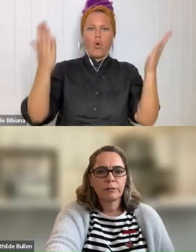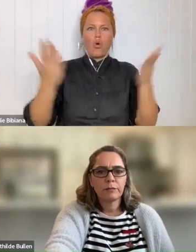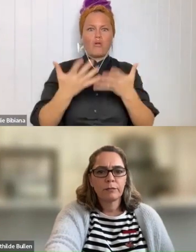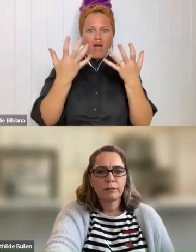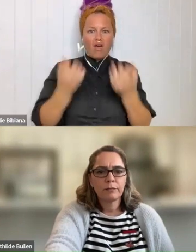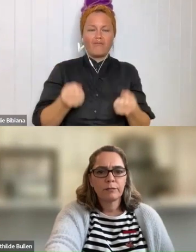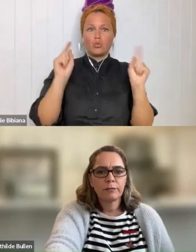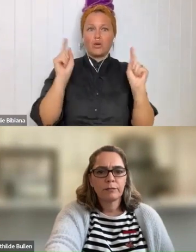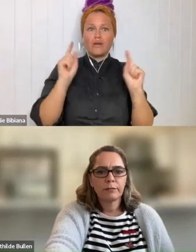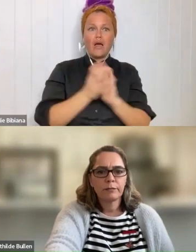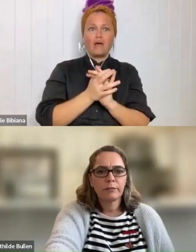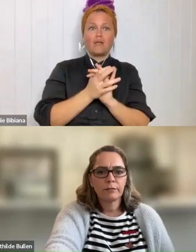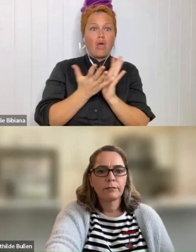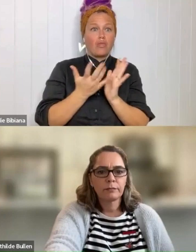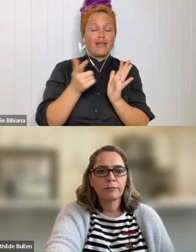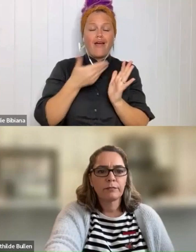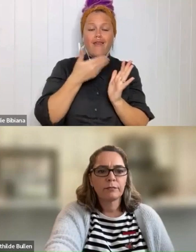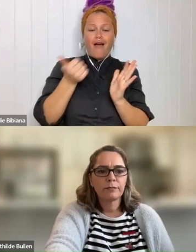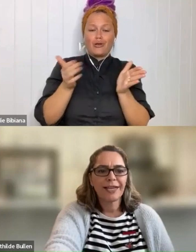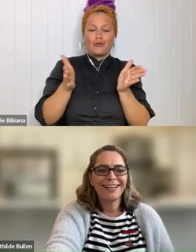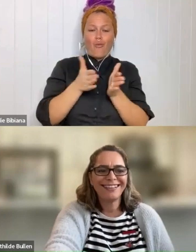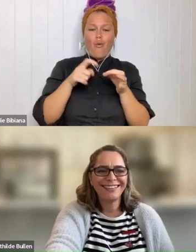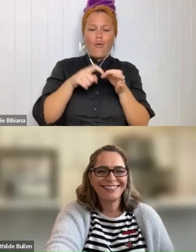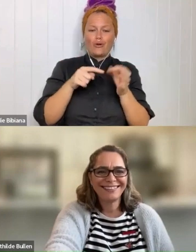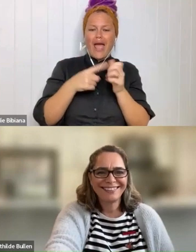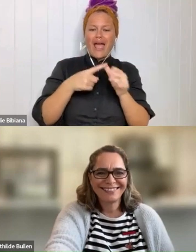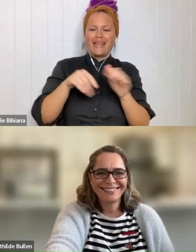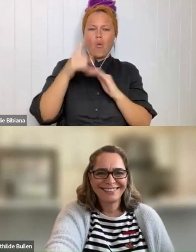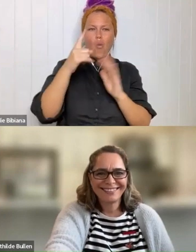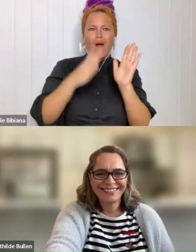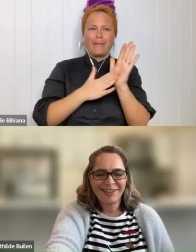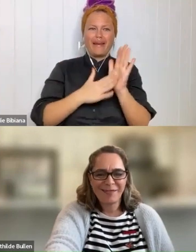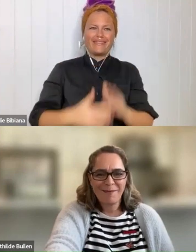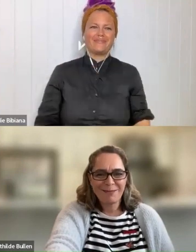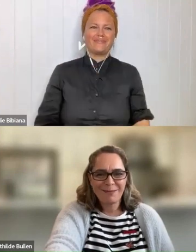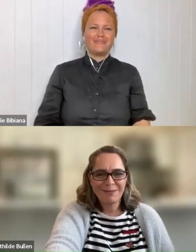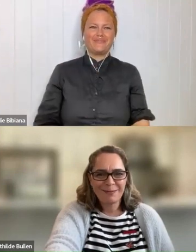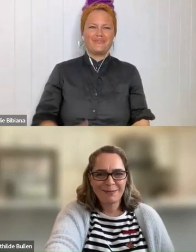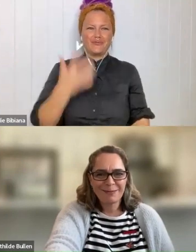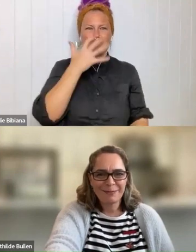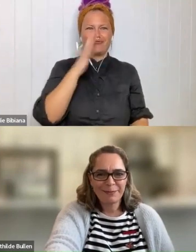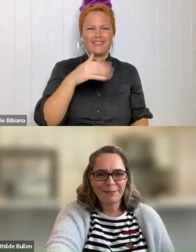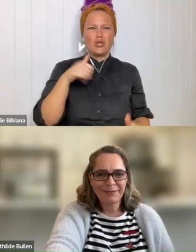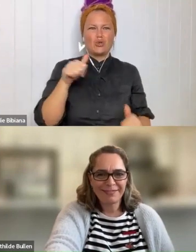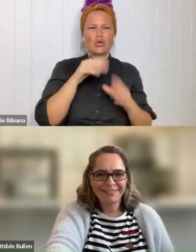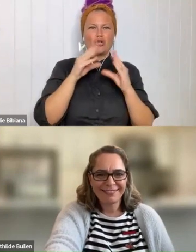is just a nice, small question to answer in a minute. Sorry, I should stop using bad dad humor.